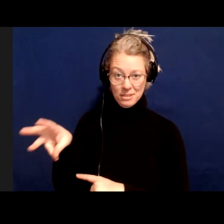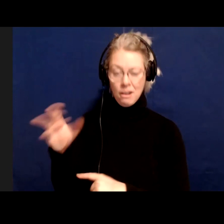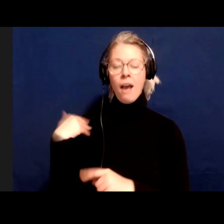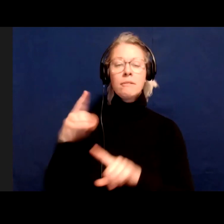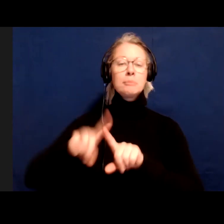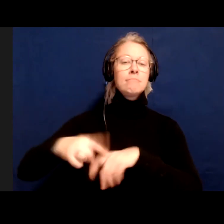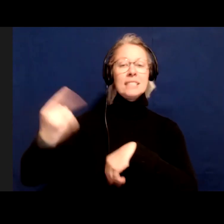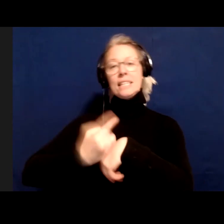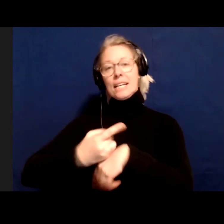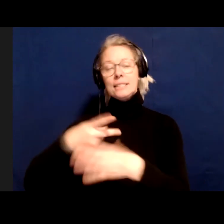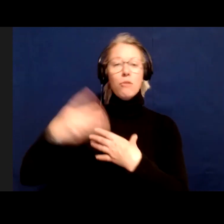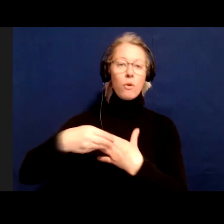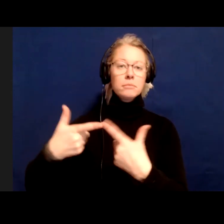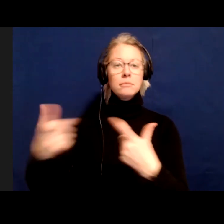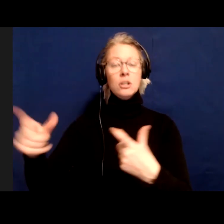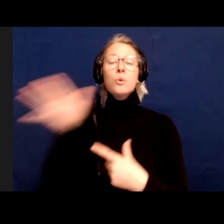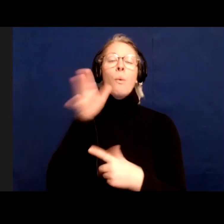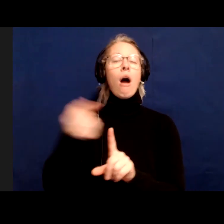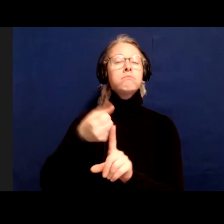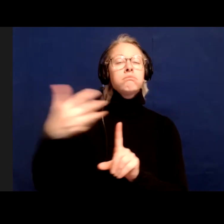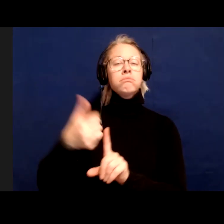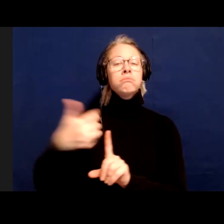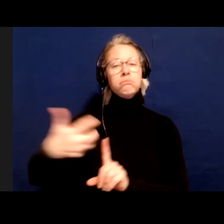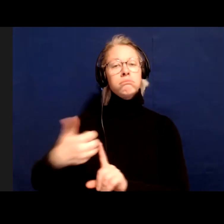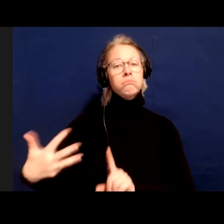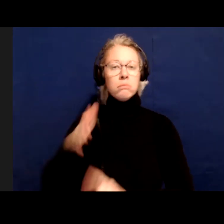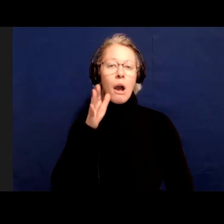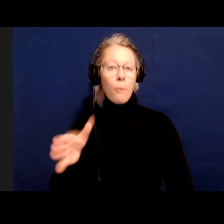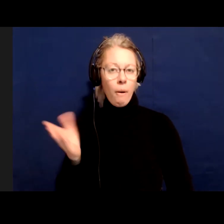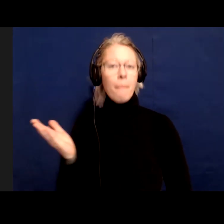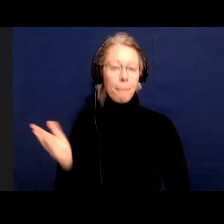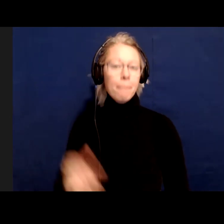programs, and Melissa will be here to provide a little bit more insight into the programs